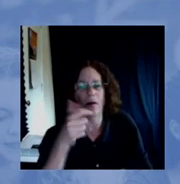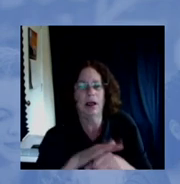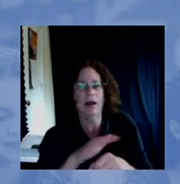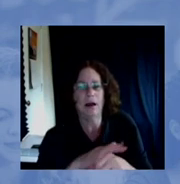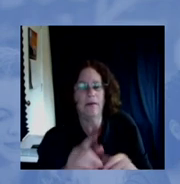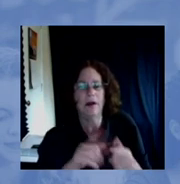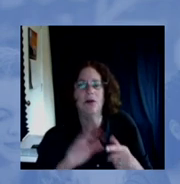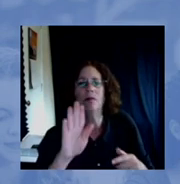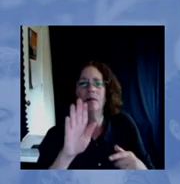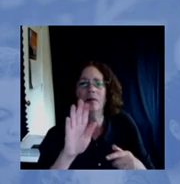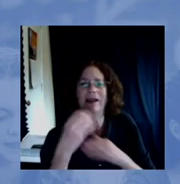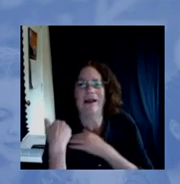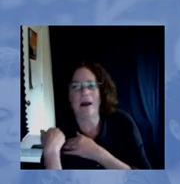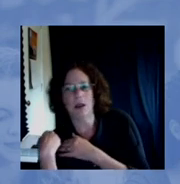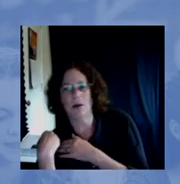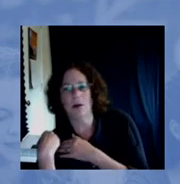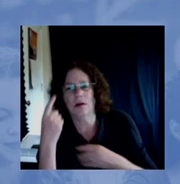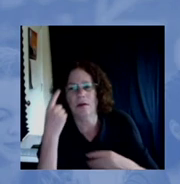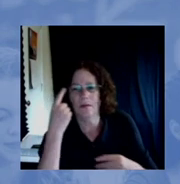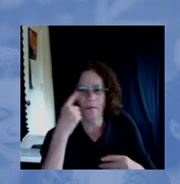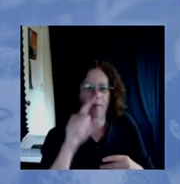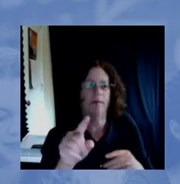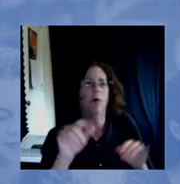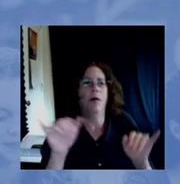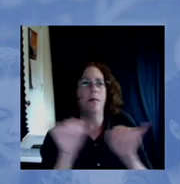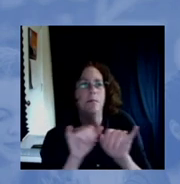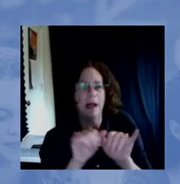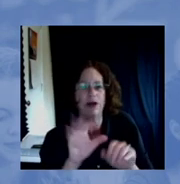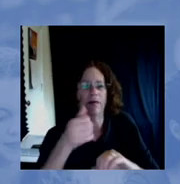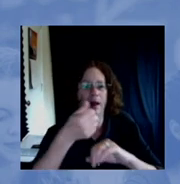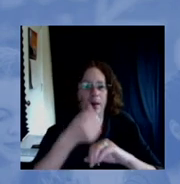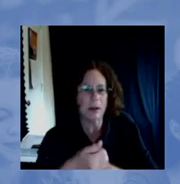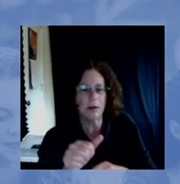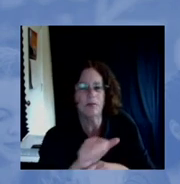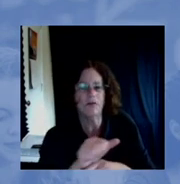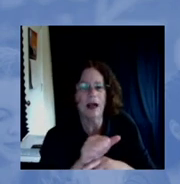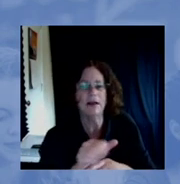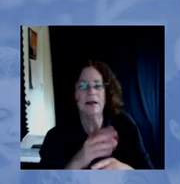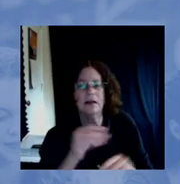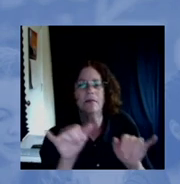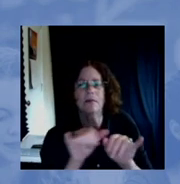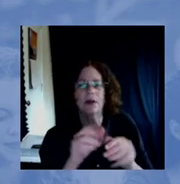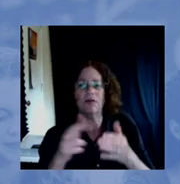FOR THE THE PRACTICE, THE MEASURING OF THE RESULTS, AND THEN THE COURAGE TO ACTUALLY